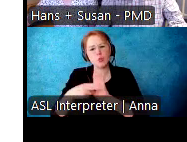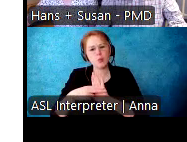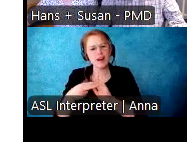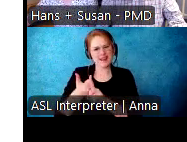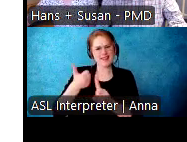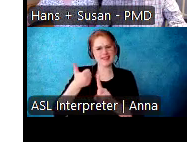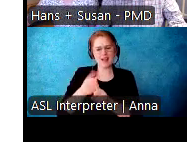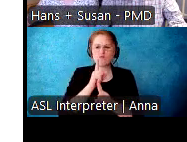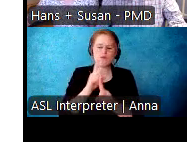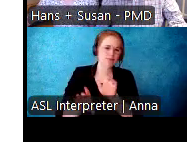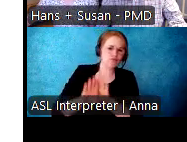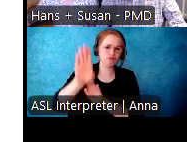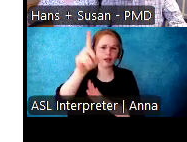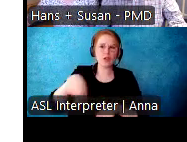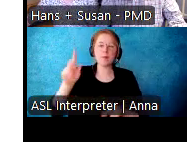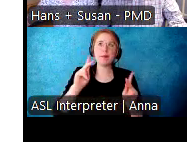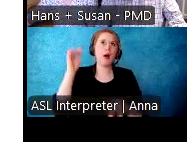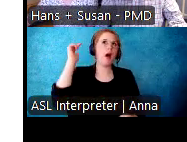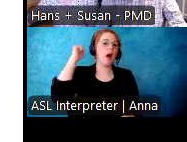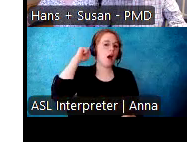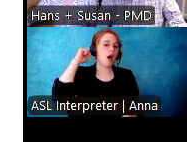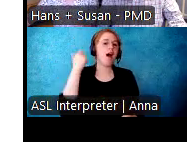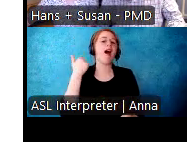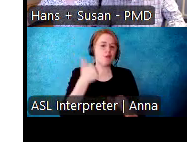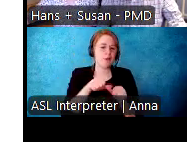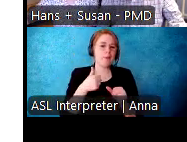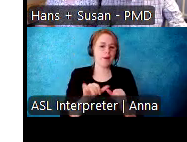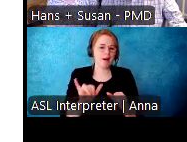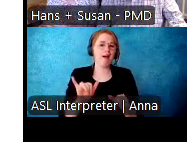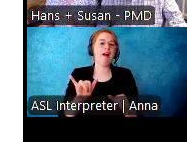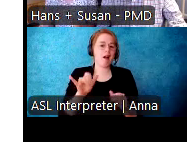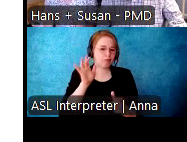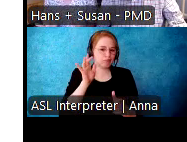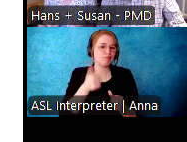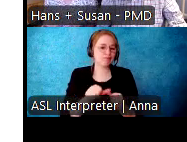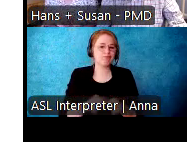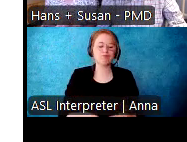The advertising channels that we use take off from our website and go a little further.